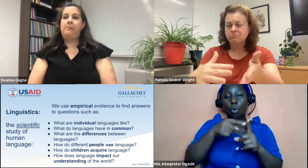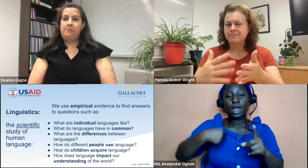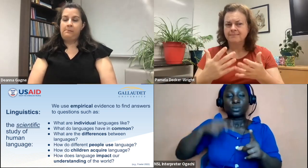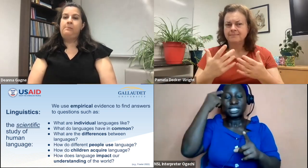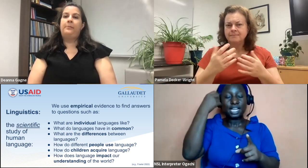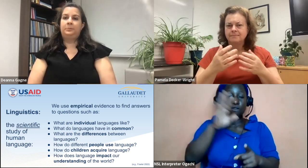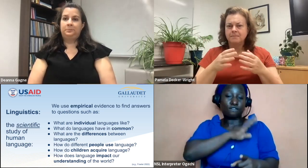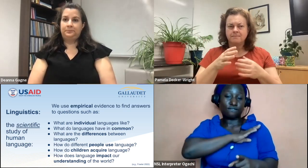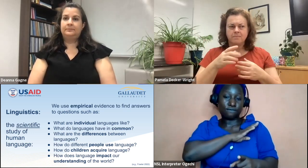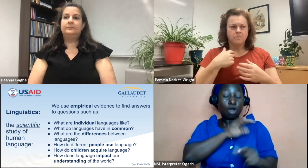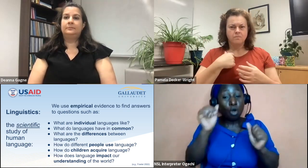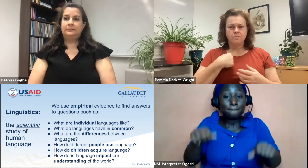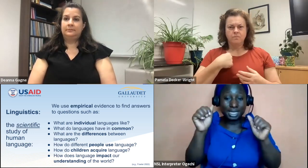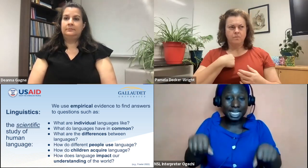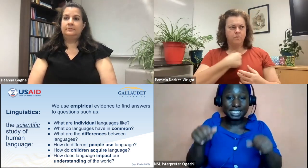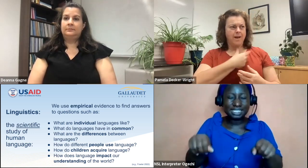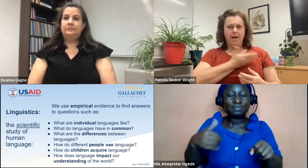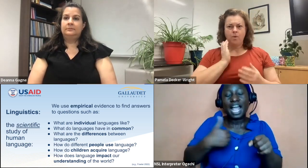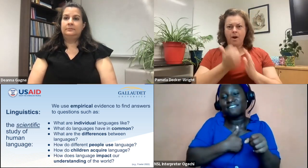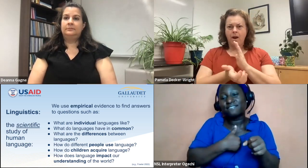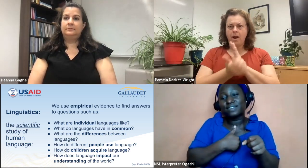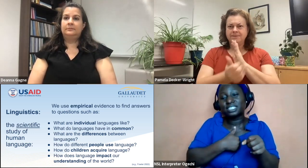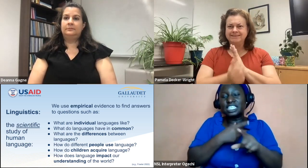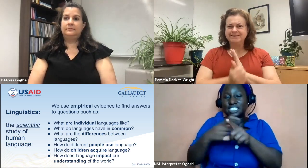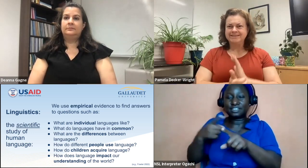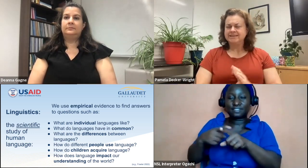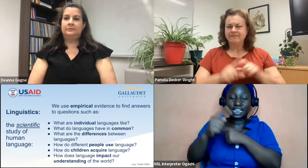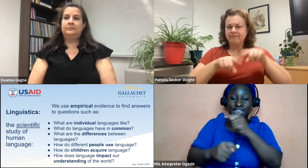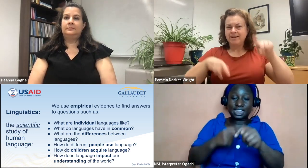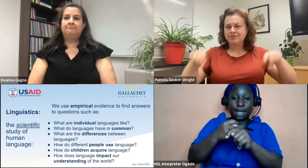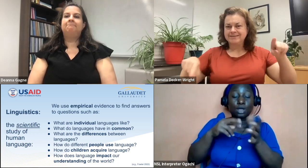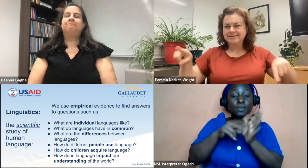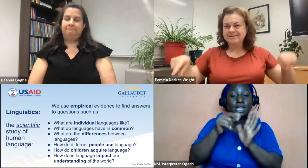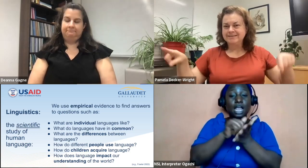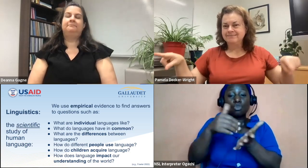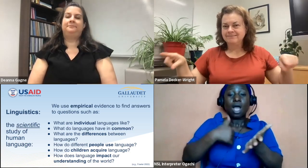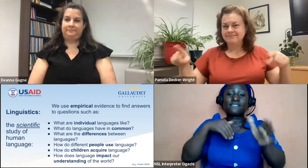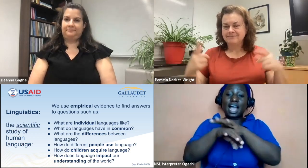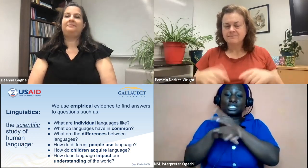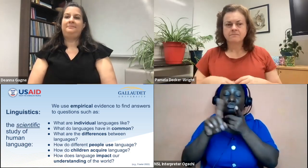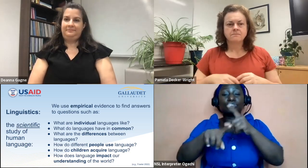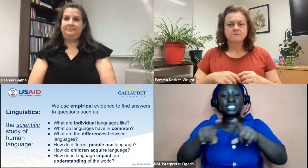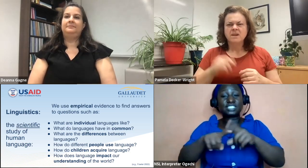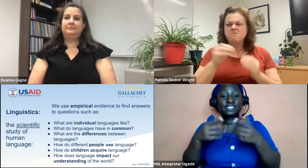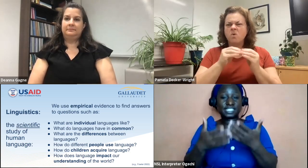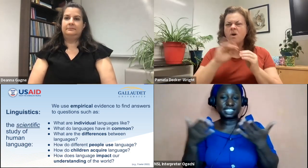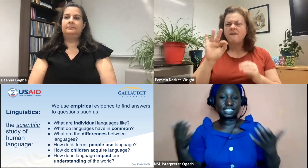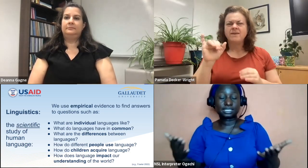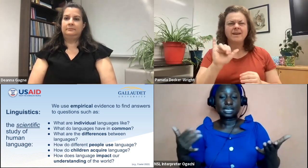And I've realized to my research and study. When we think about competencies, they actually can vary.